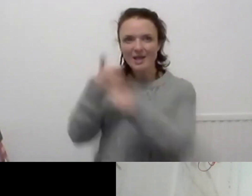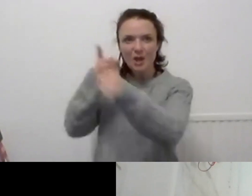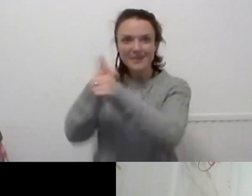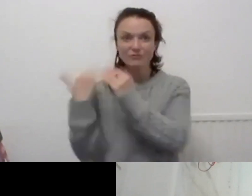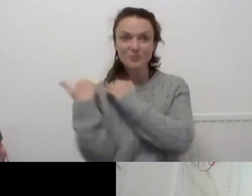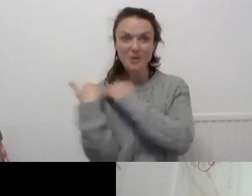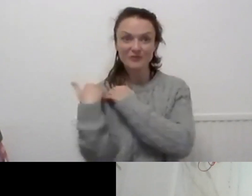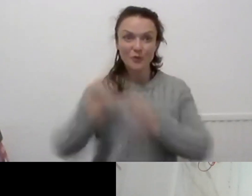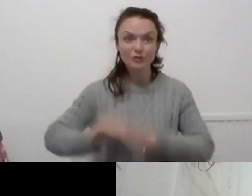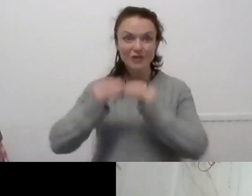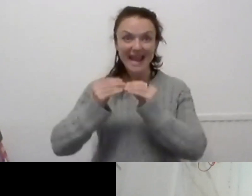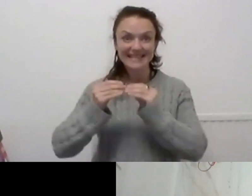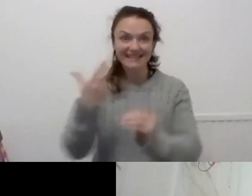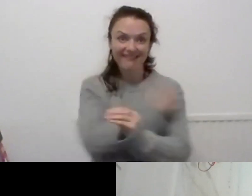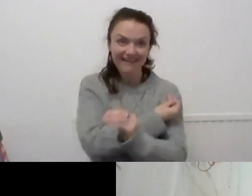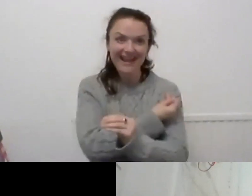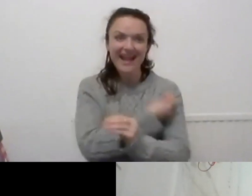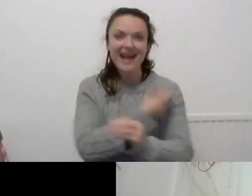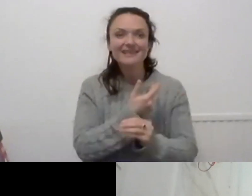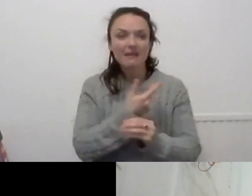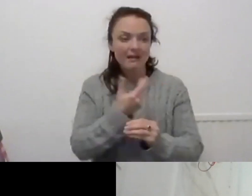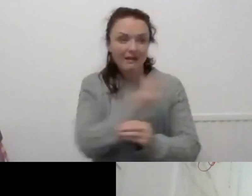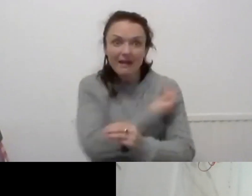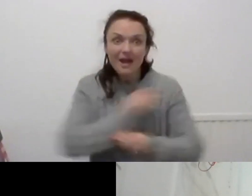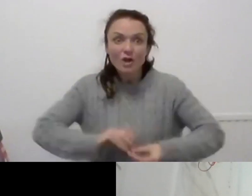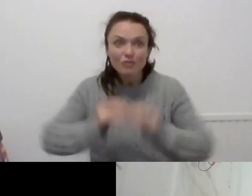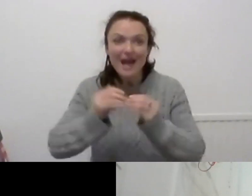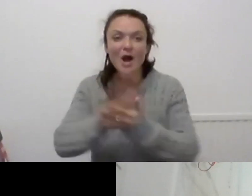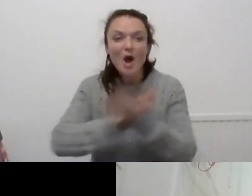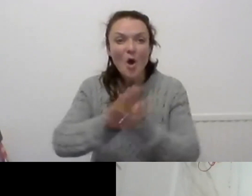there's a cost associated with making this. I think the Dr. Lazarus might correct me,